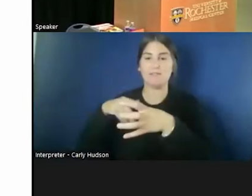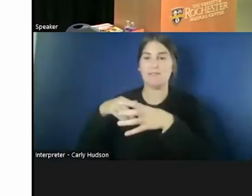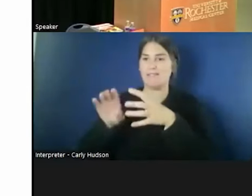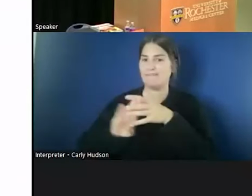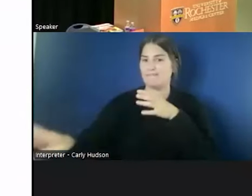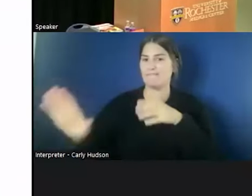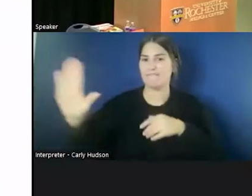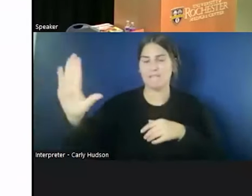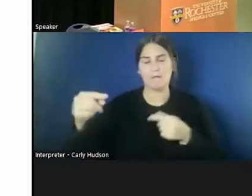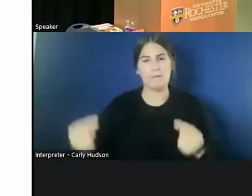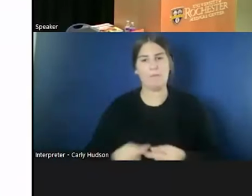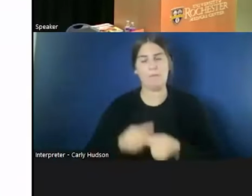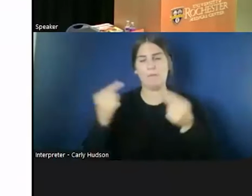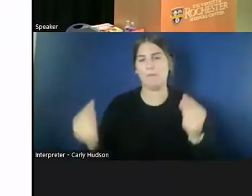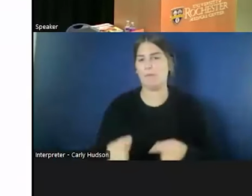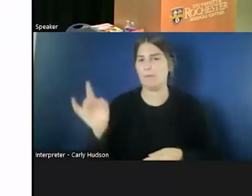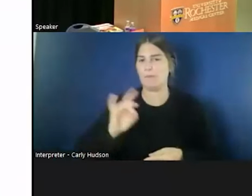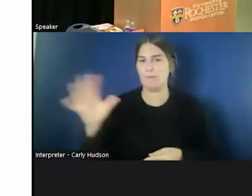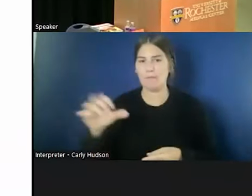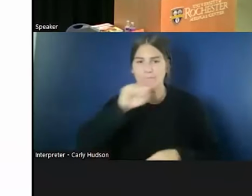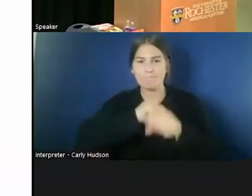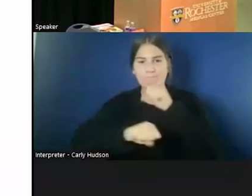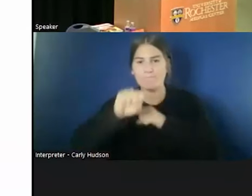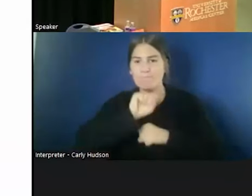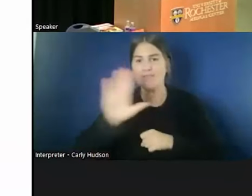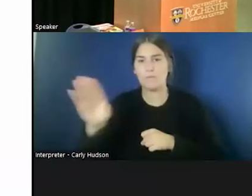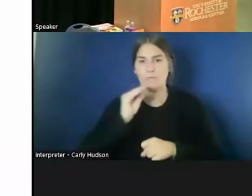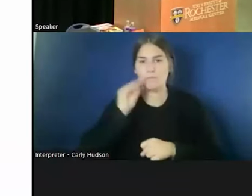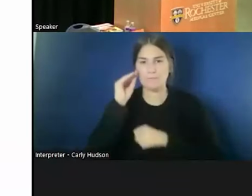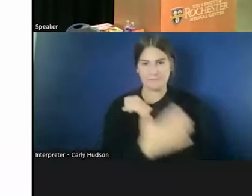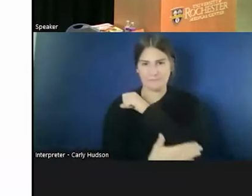the hardships that they're experiencing in their own countries um using the voices of